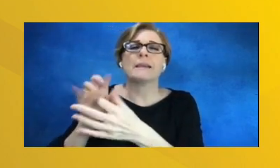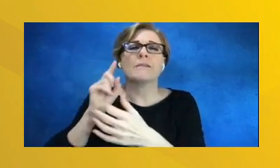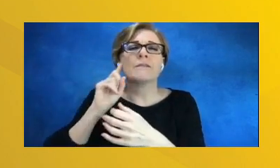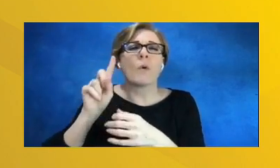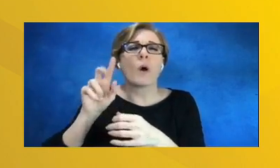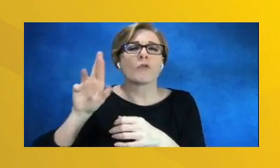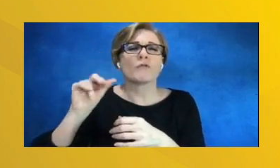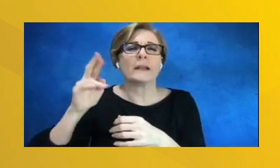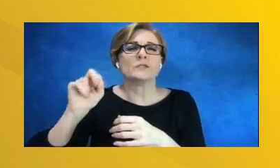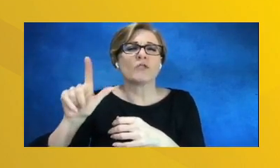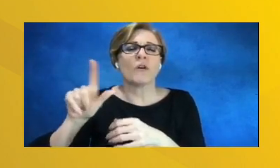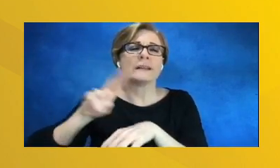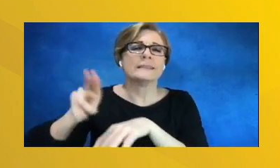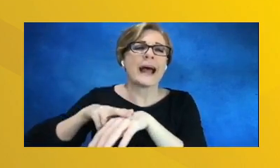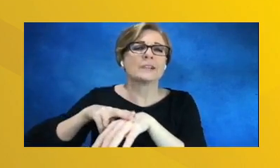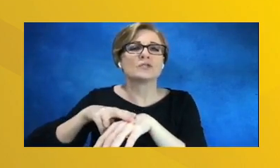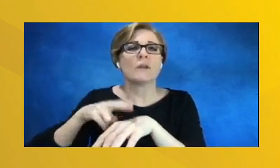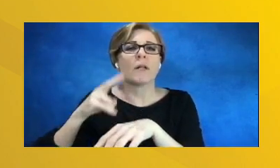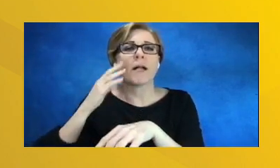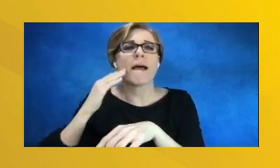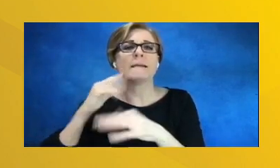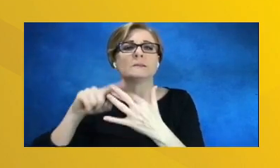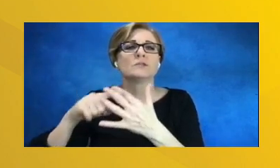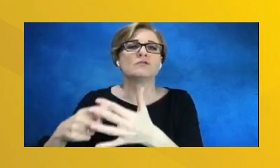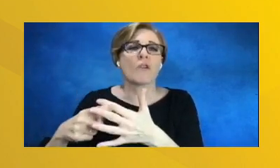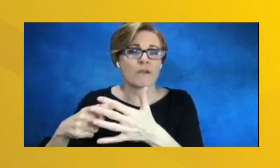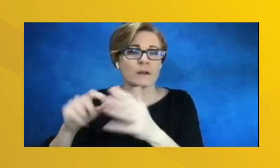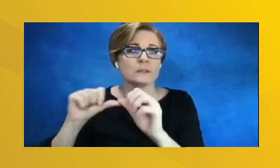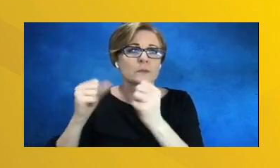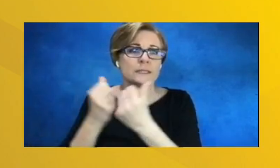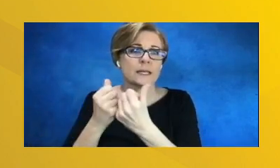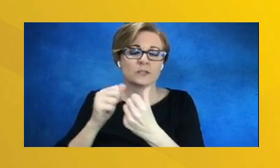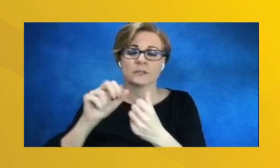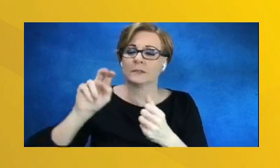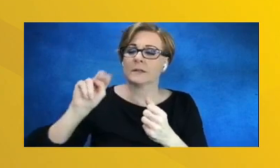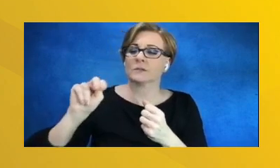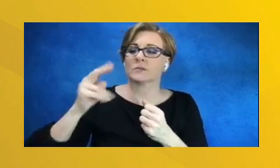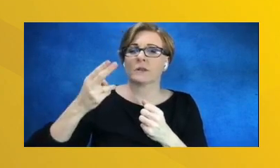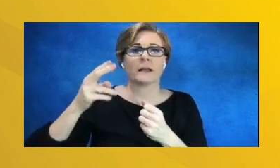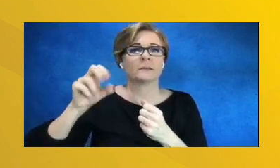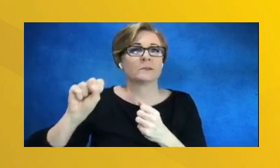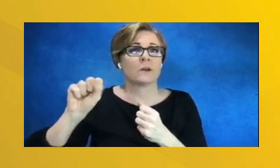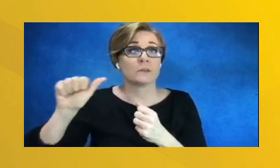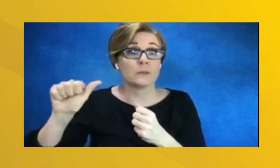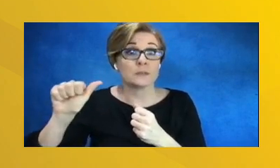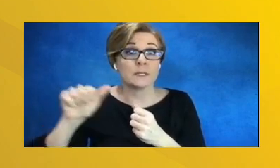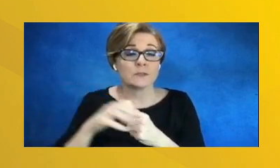as well, if you could share that too. We want to get these resources in your hands.